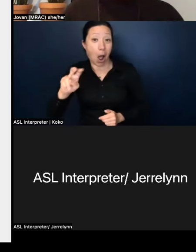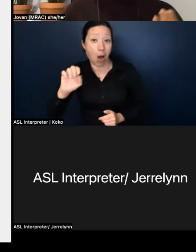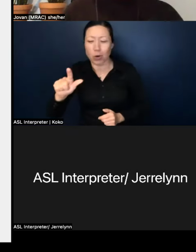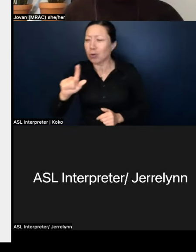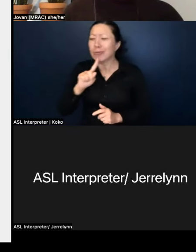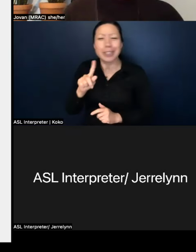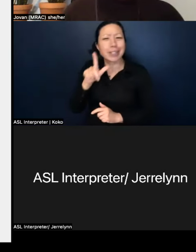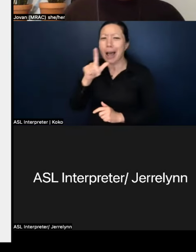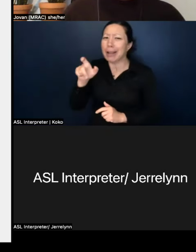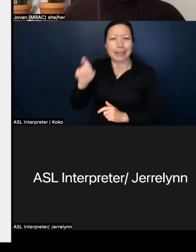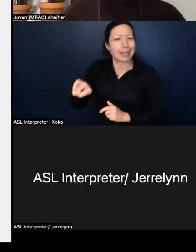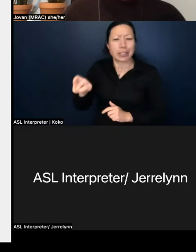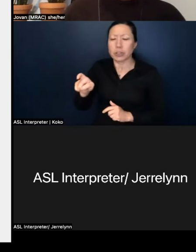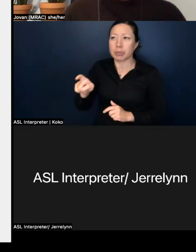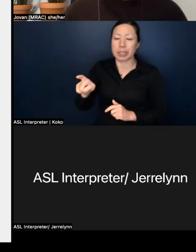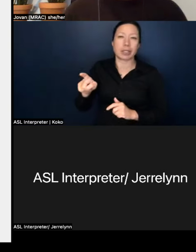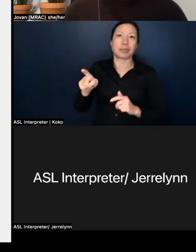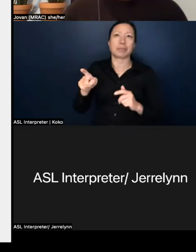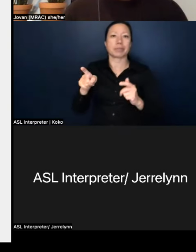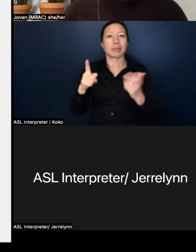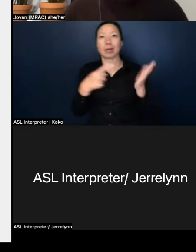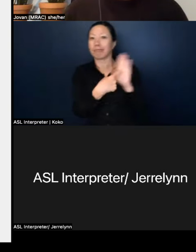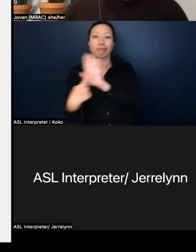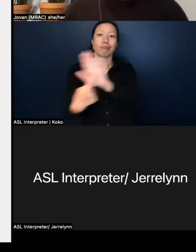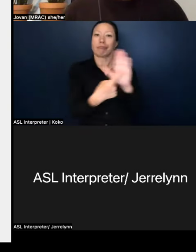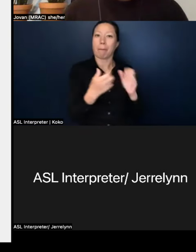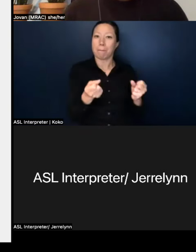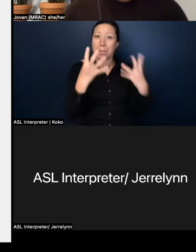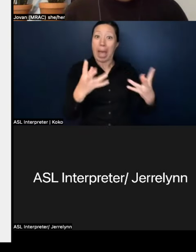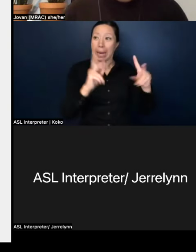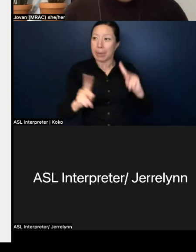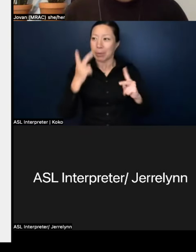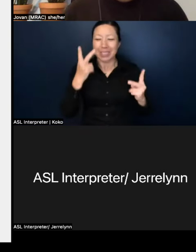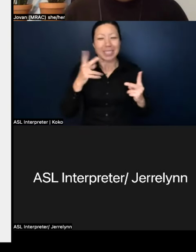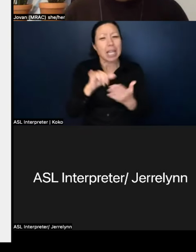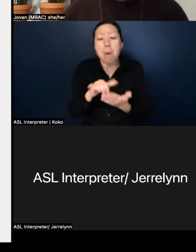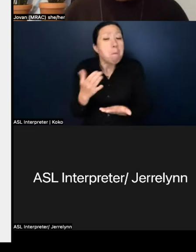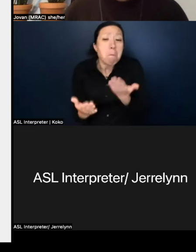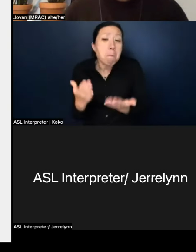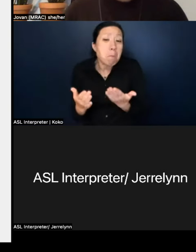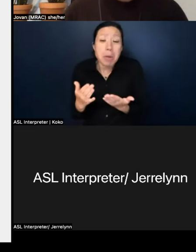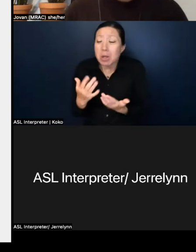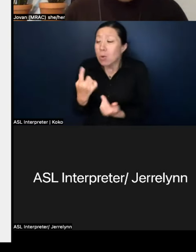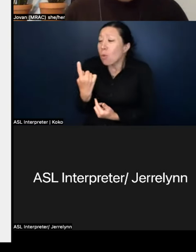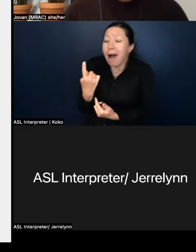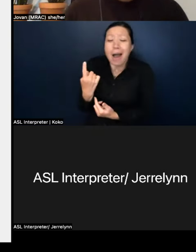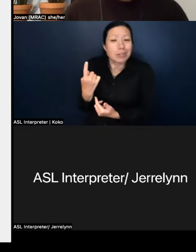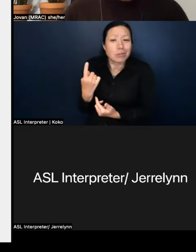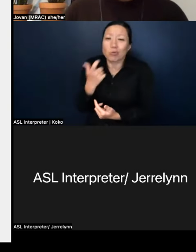Just let us know what you, any kind of recently completed projects that you wanna share with us, let us know those.